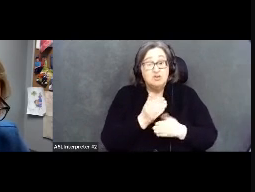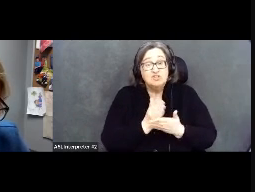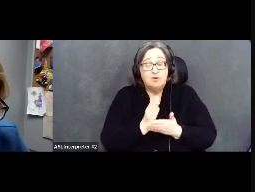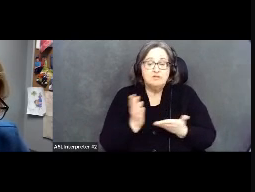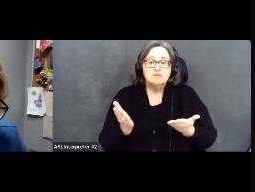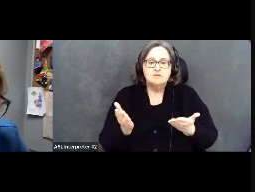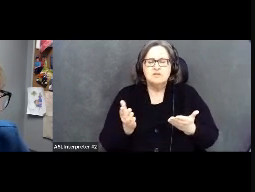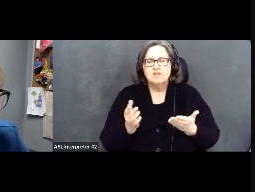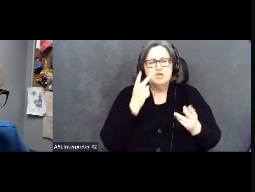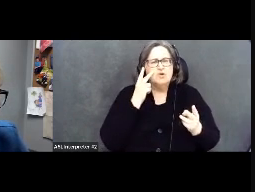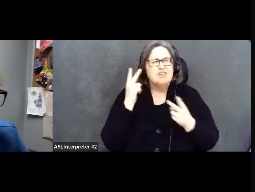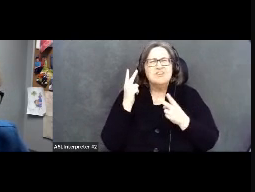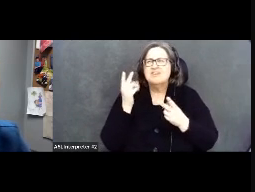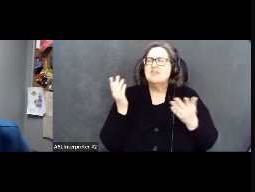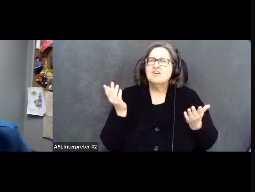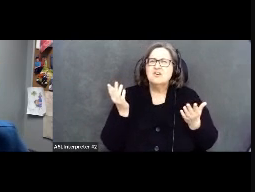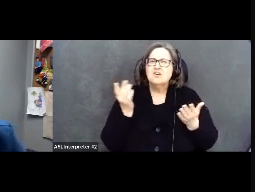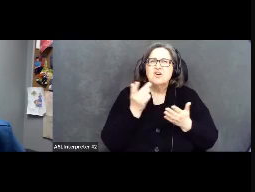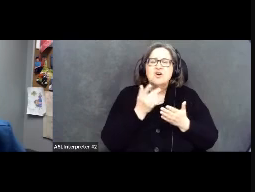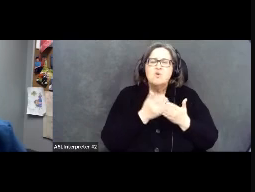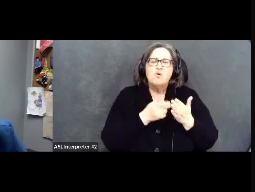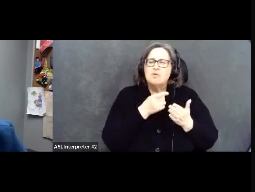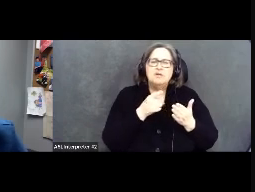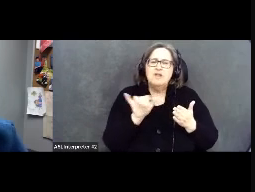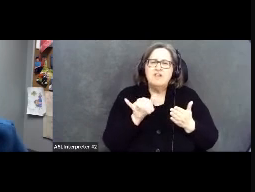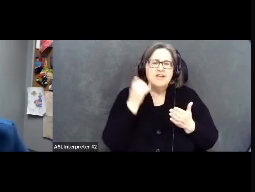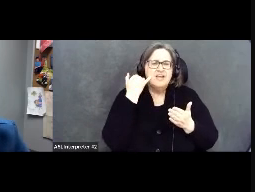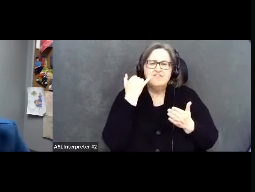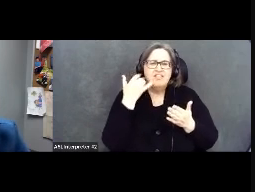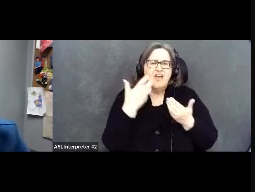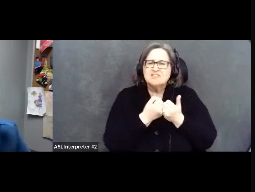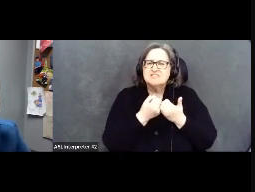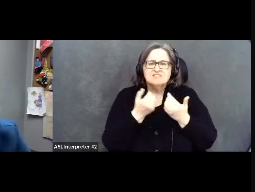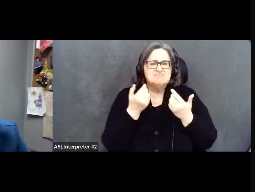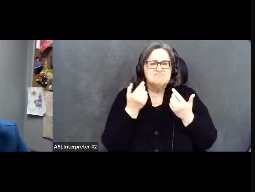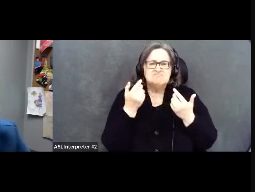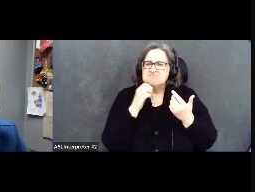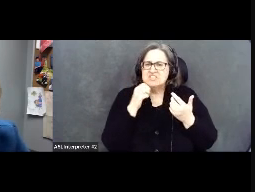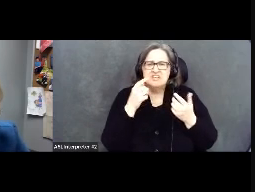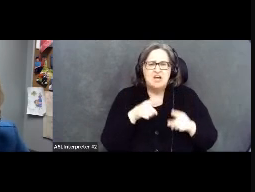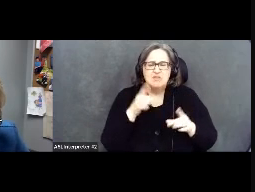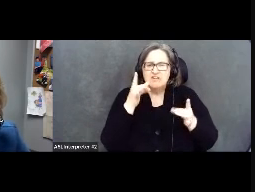You think back and wonder what he would have been if this didn't happen. We try not to think backwards but go forward.